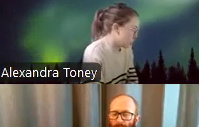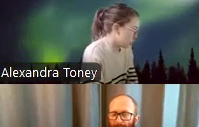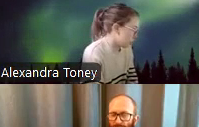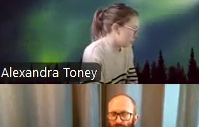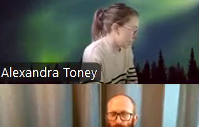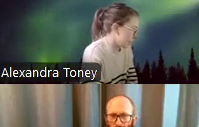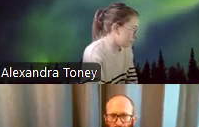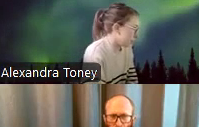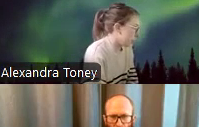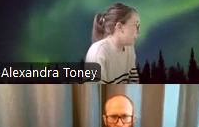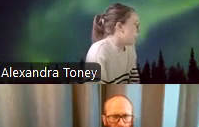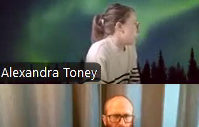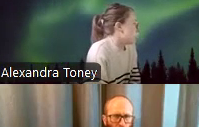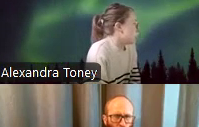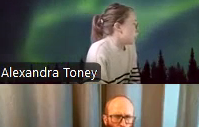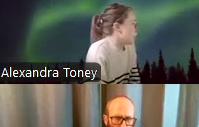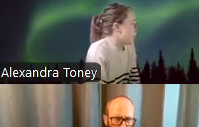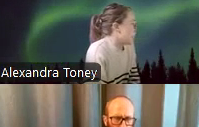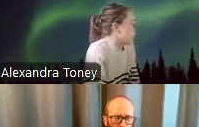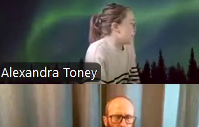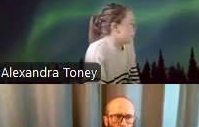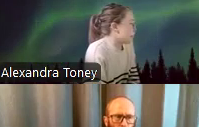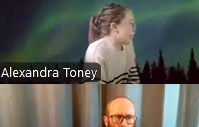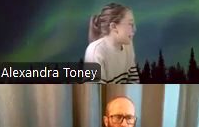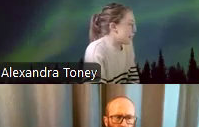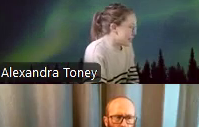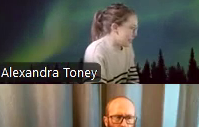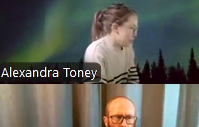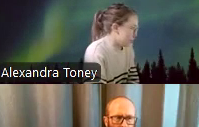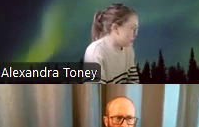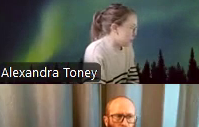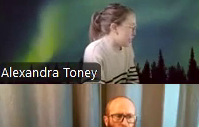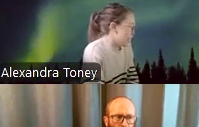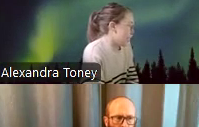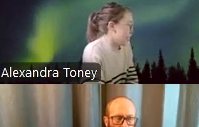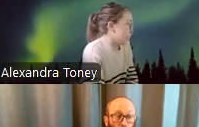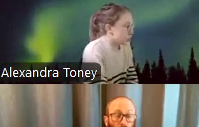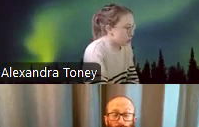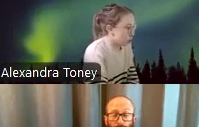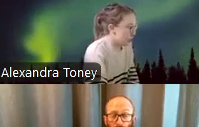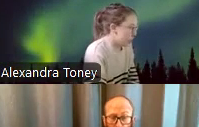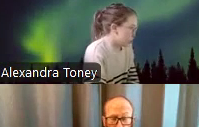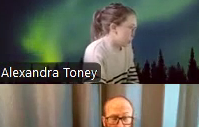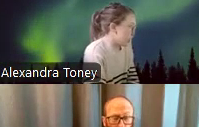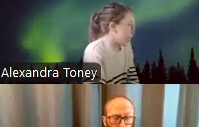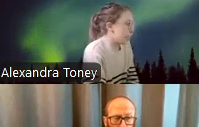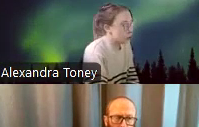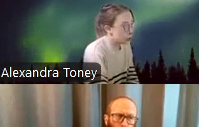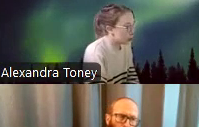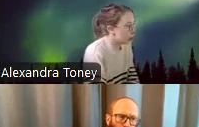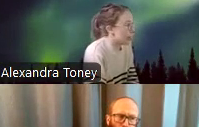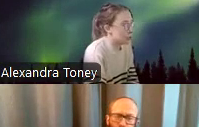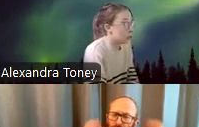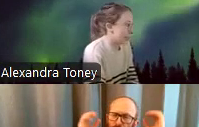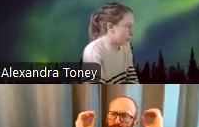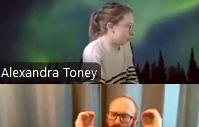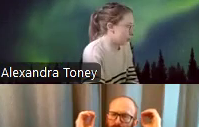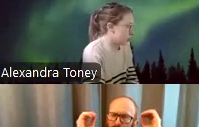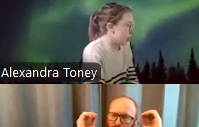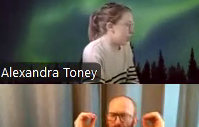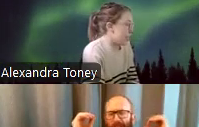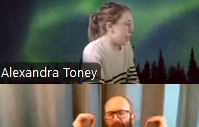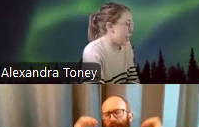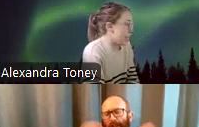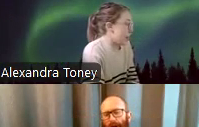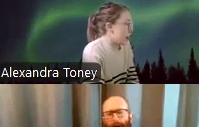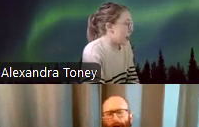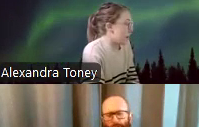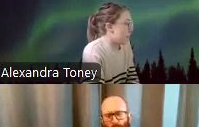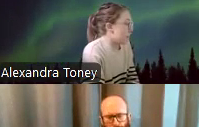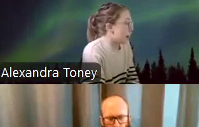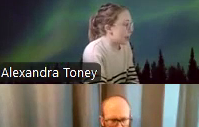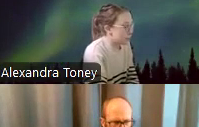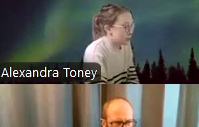course right? So as an example, a teacher could be teaching high school English and perhaps the